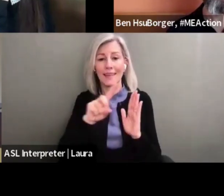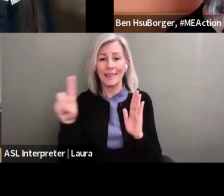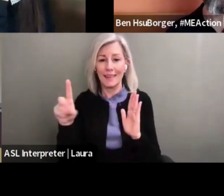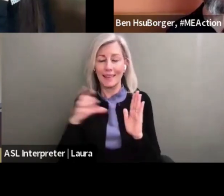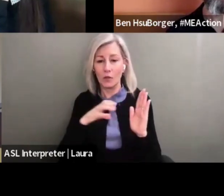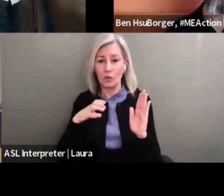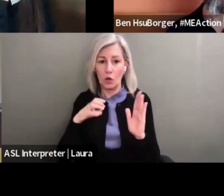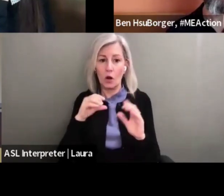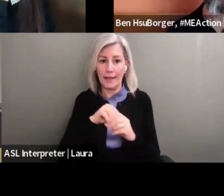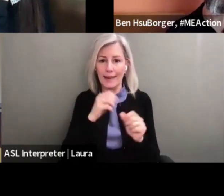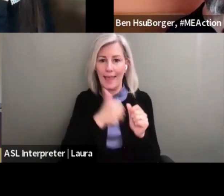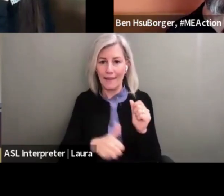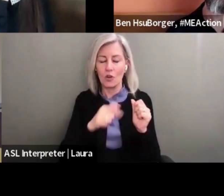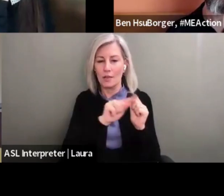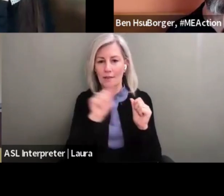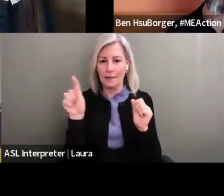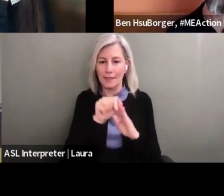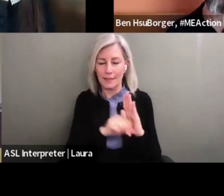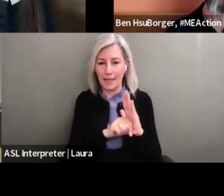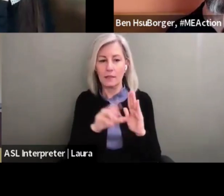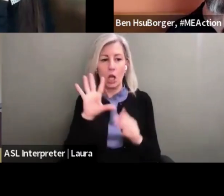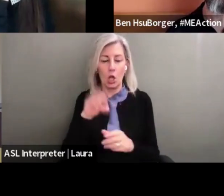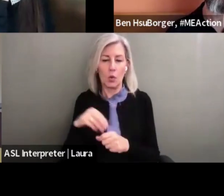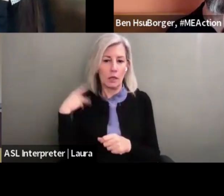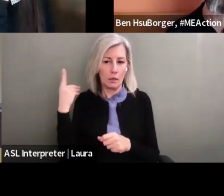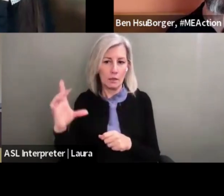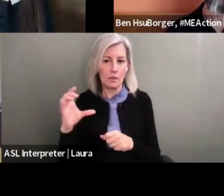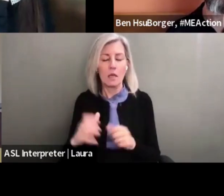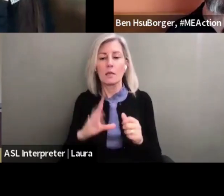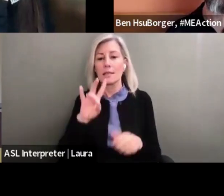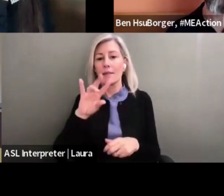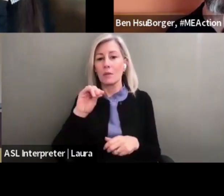stranger to these issues. They are uniquely positioned to lead a systems redesign